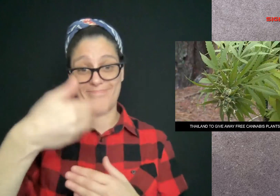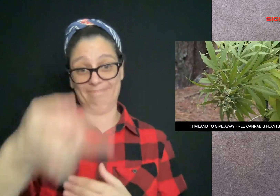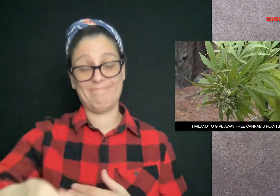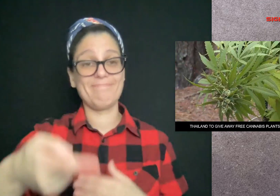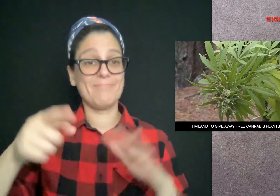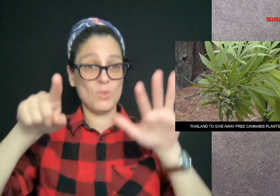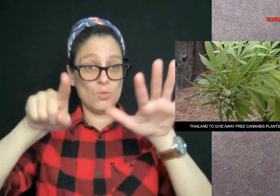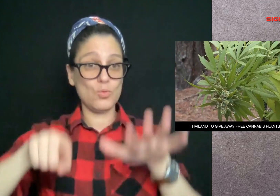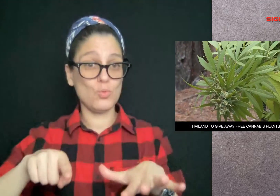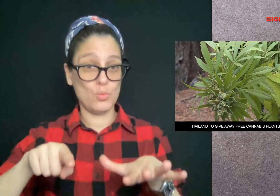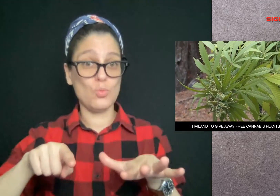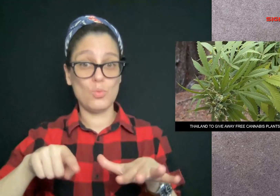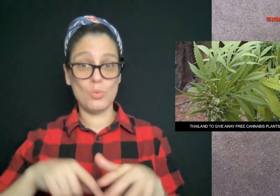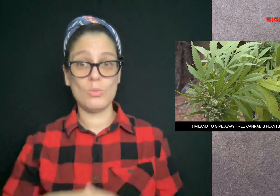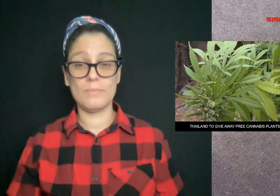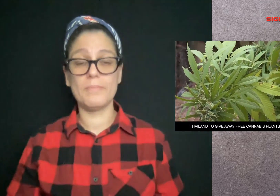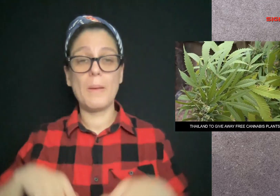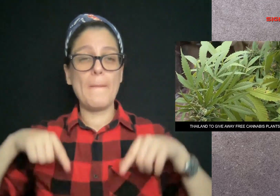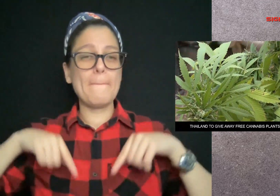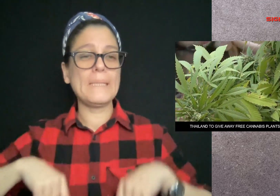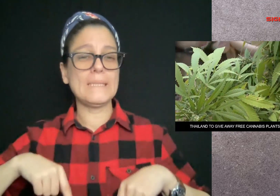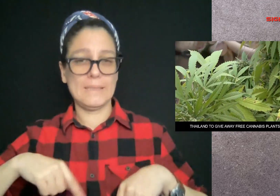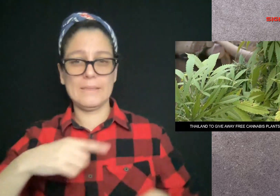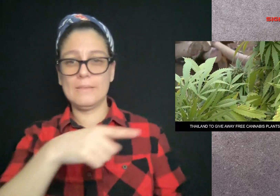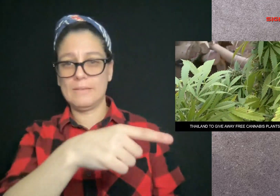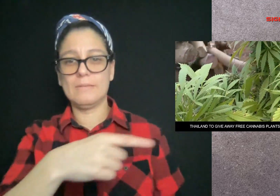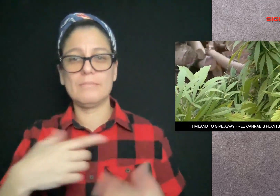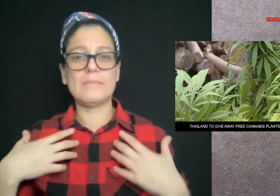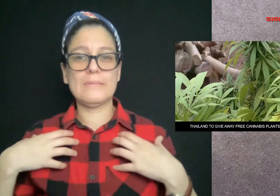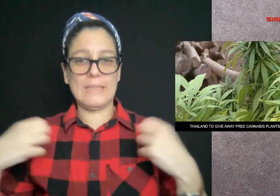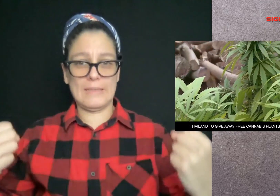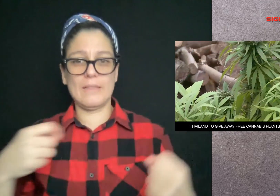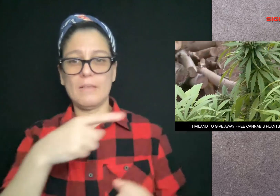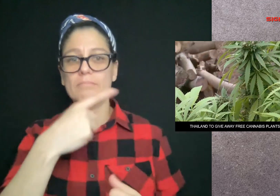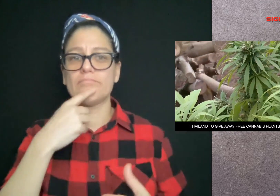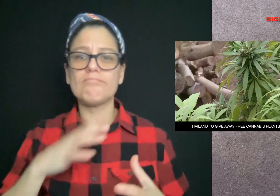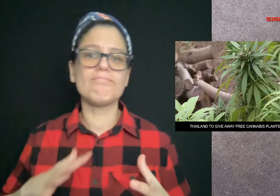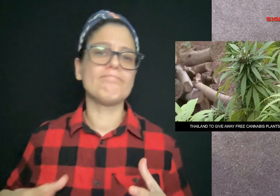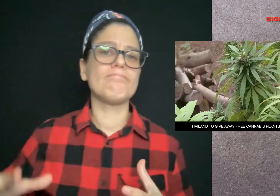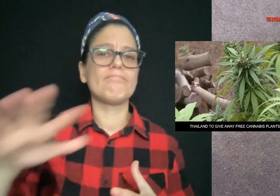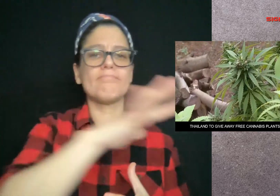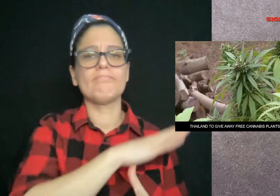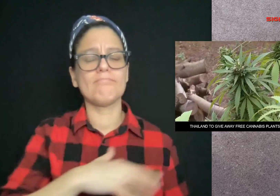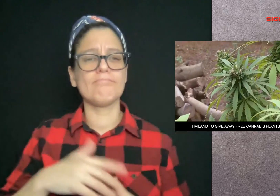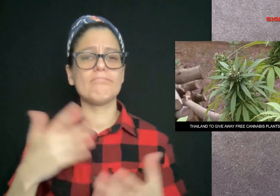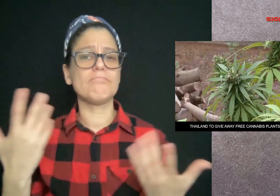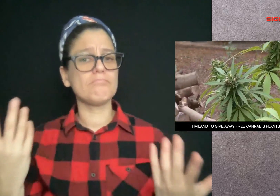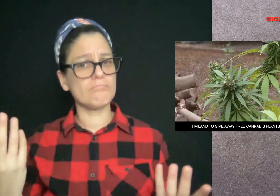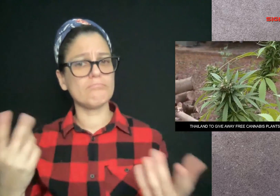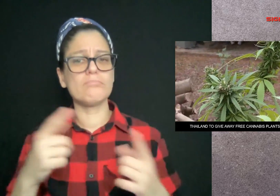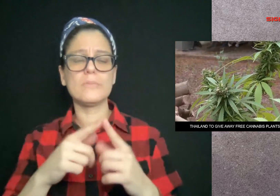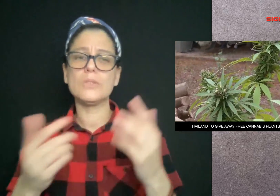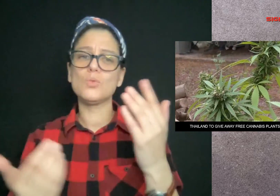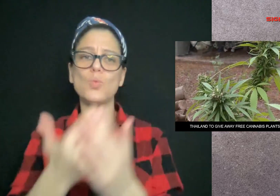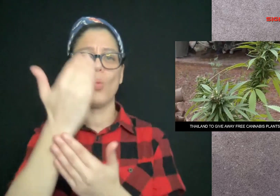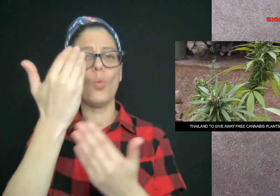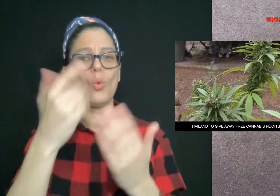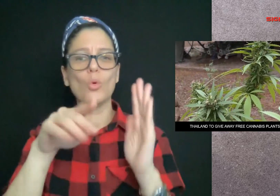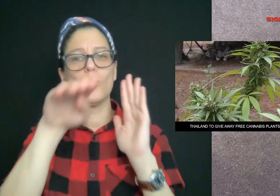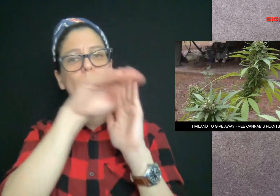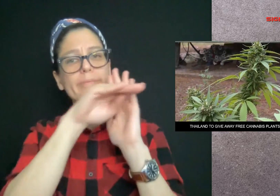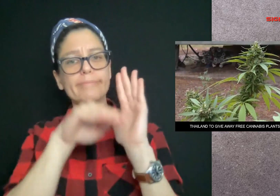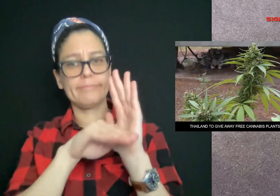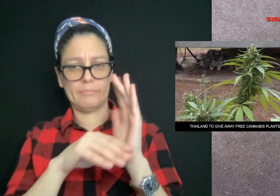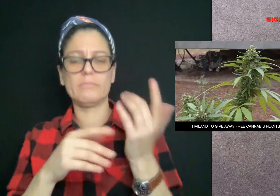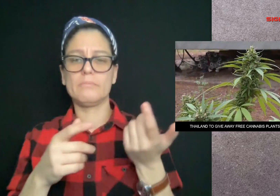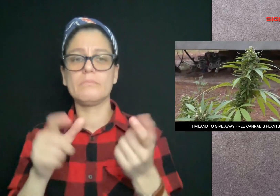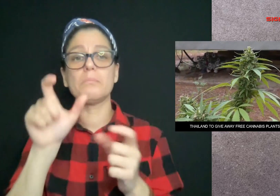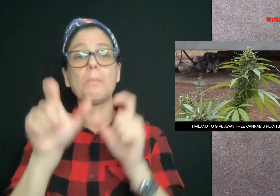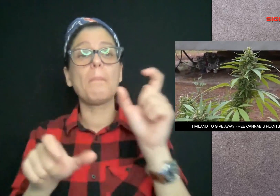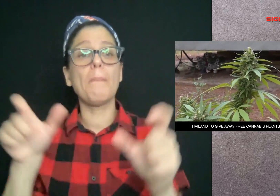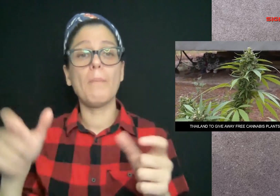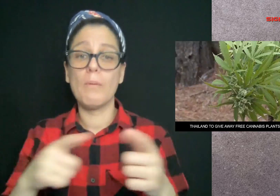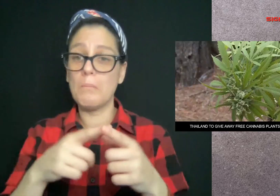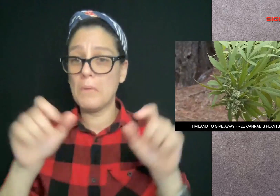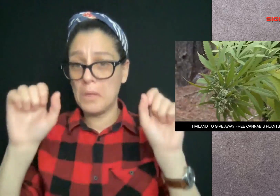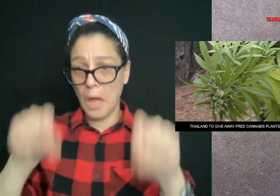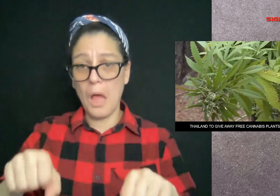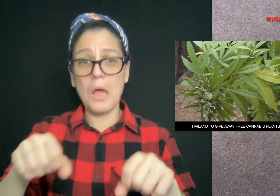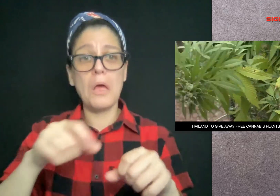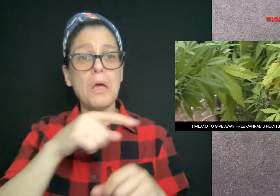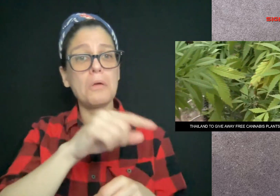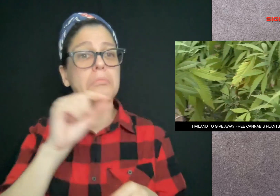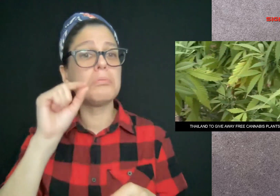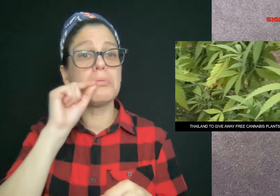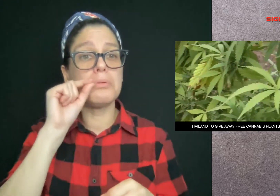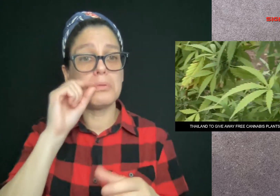the nation in June the nation's health minister says it's to